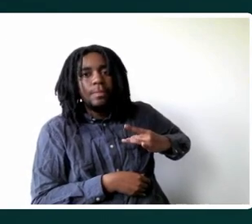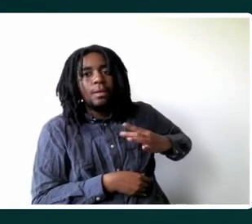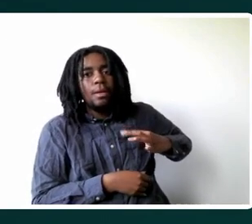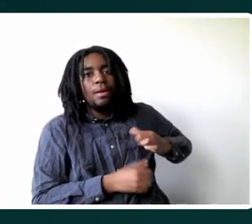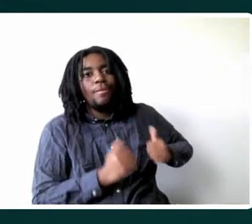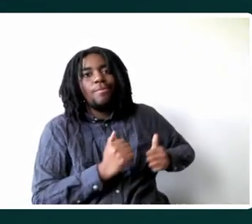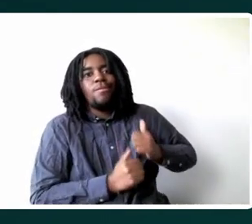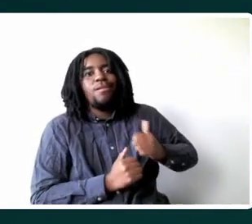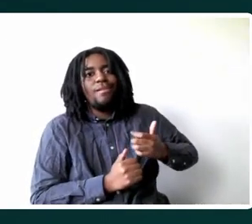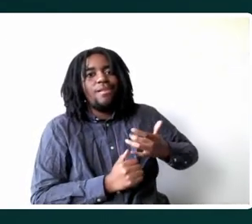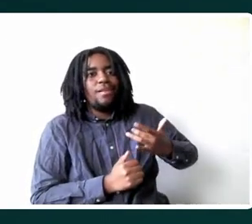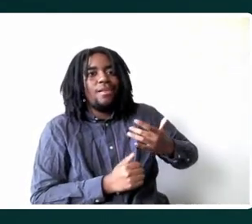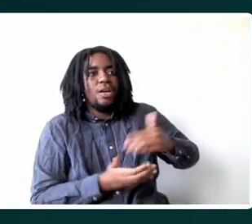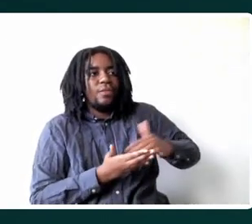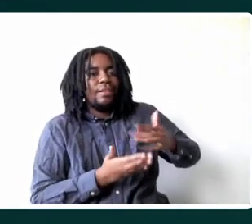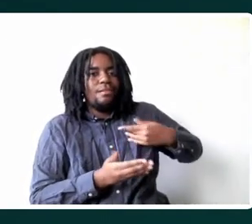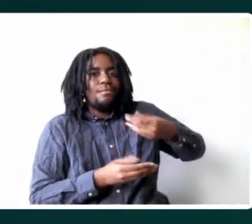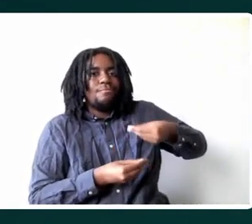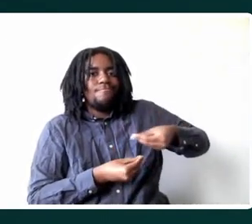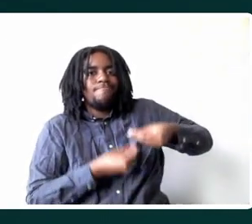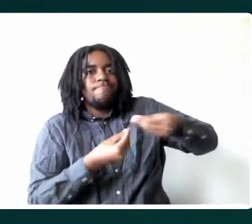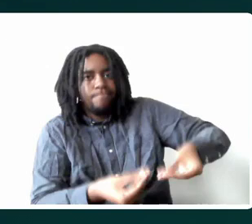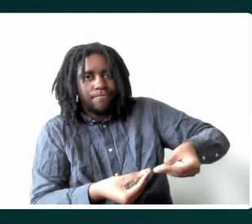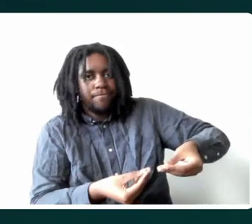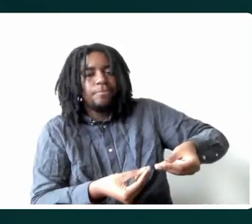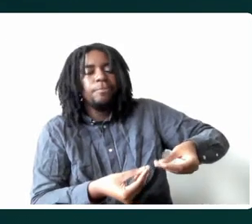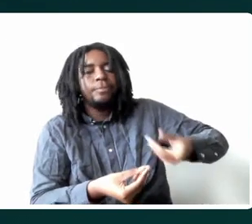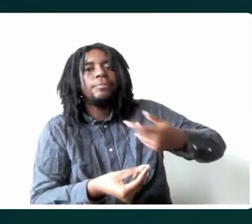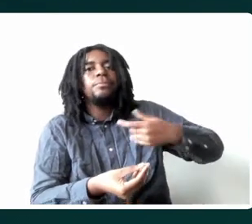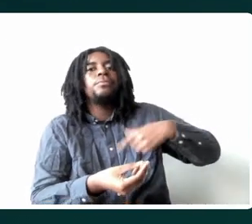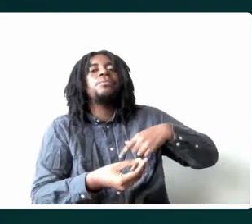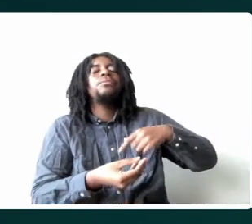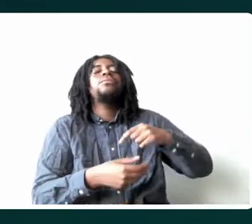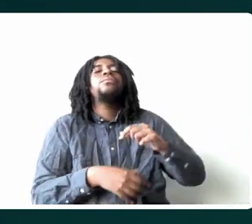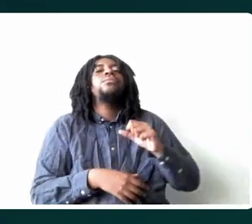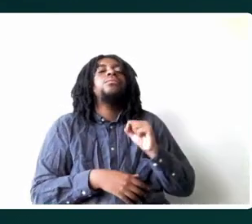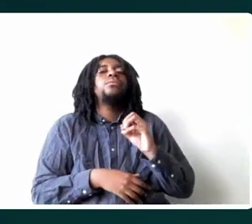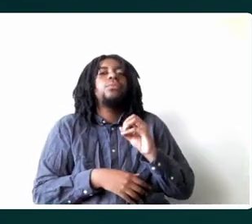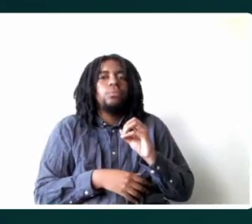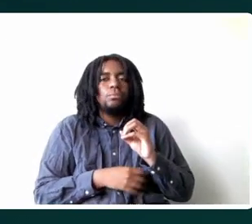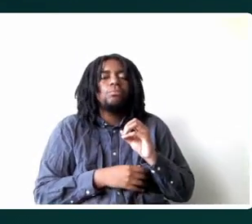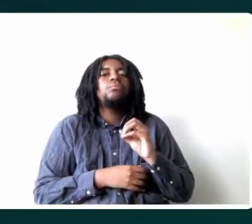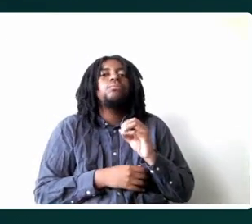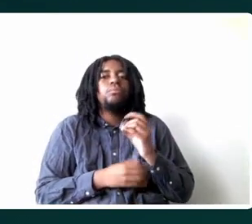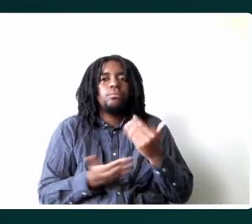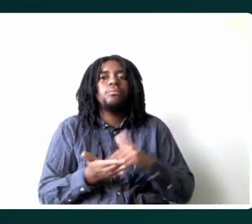have -- are also contributing to. And so, again, just sharing some of these images,